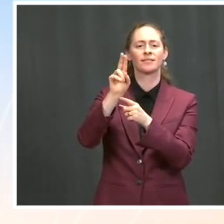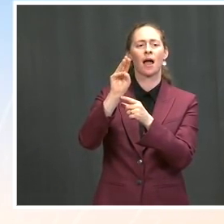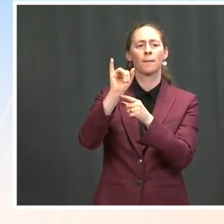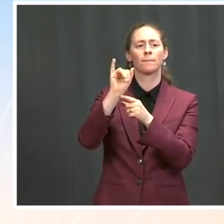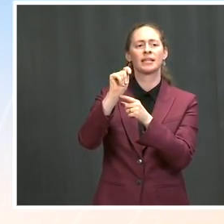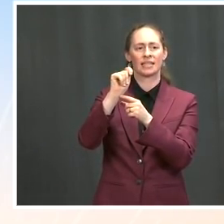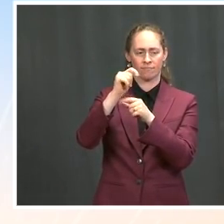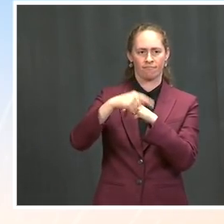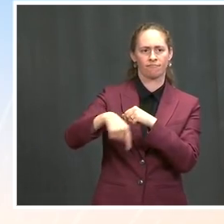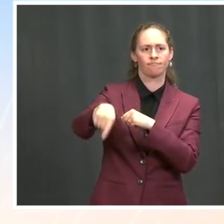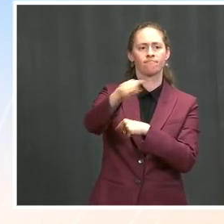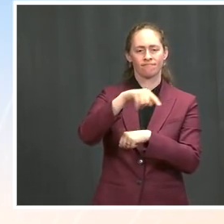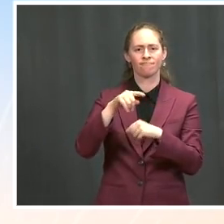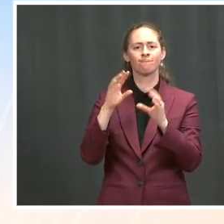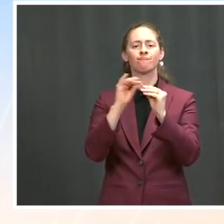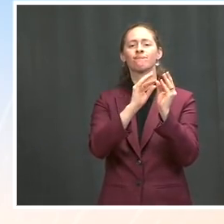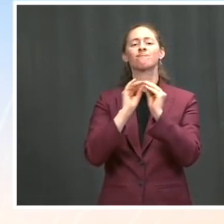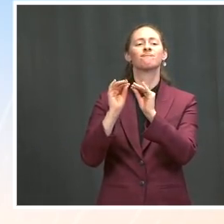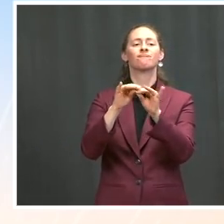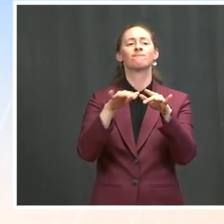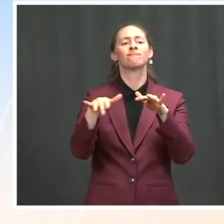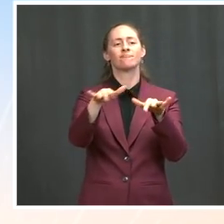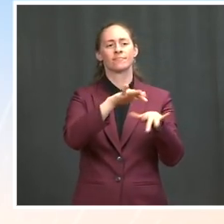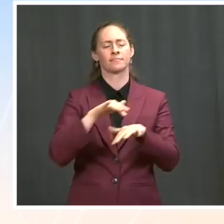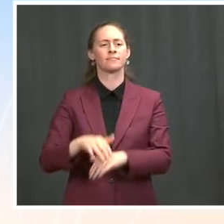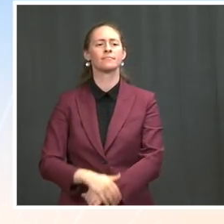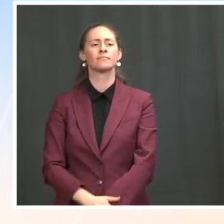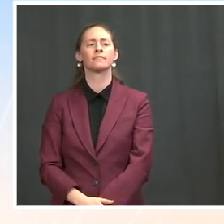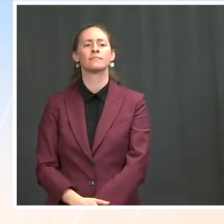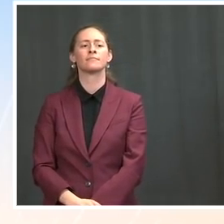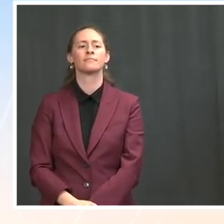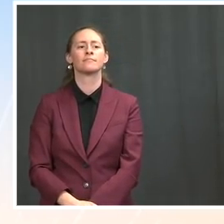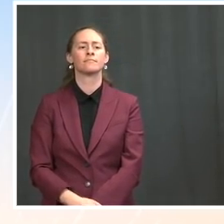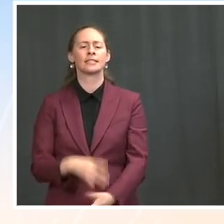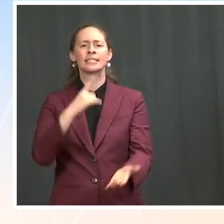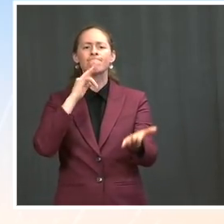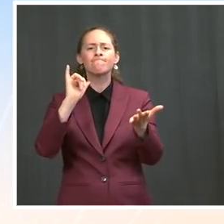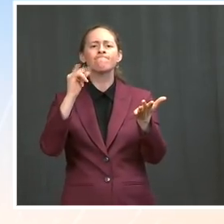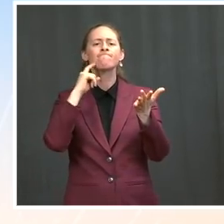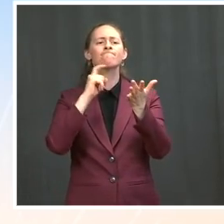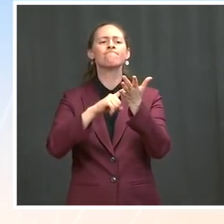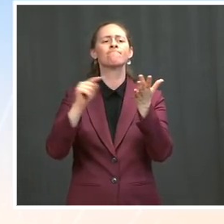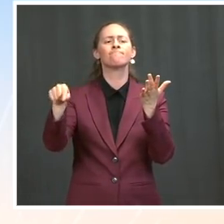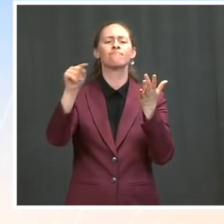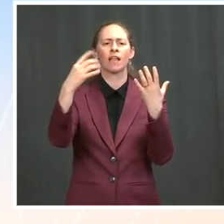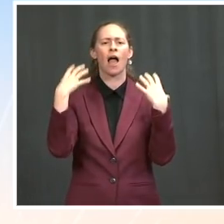these anomalous health incidents among U.S. personnel -- had come up. It was referenced. Who referenced it to who?